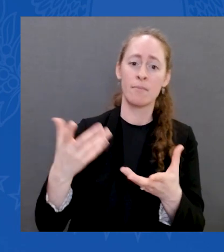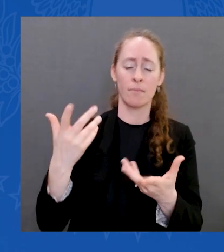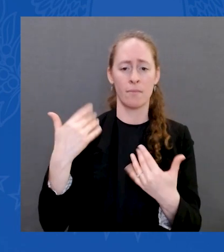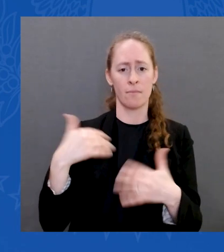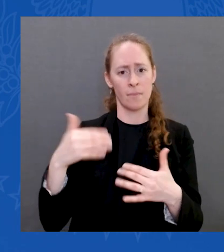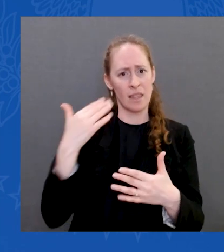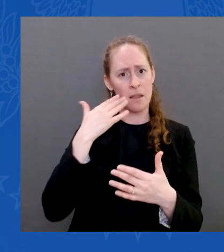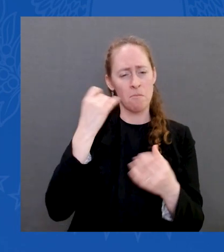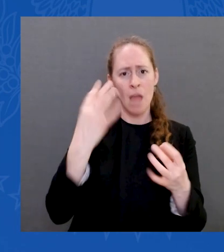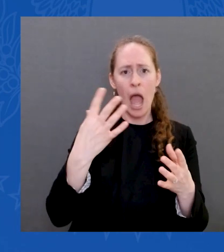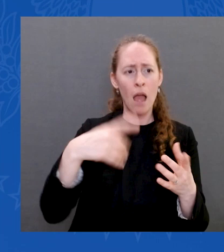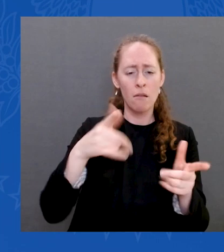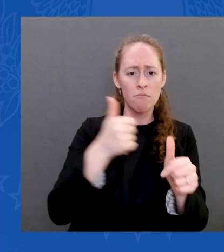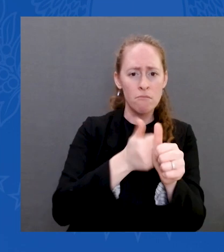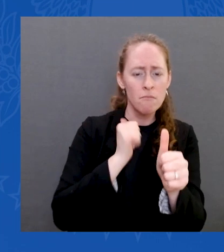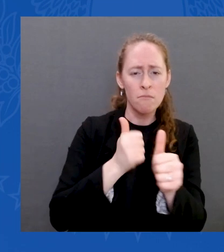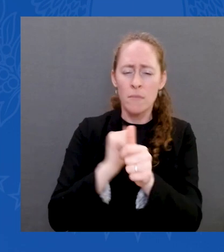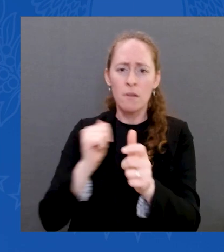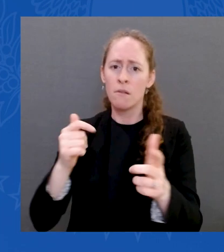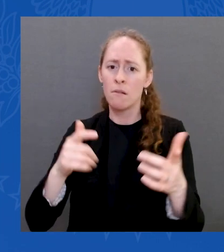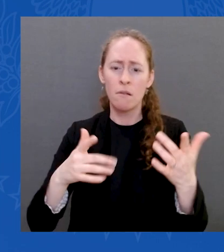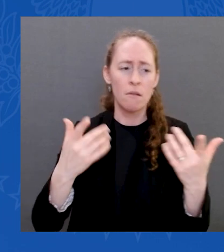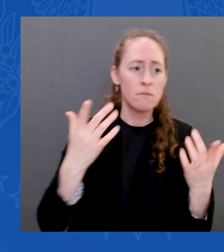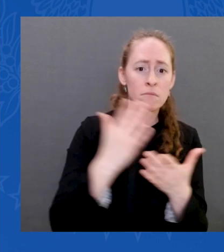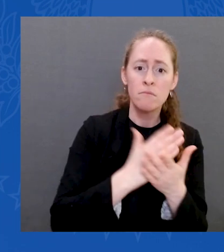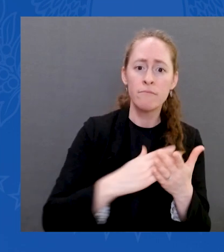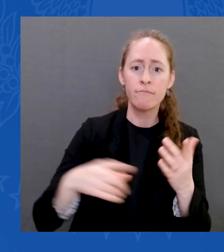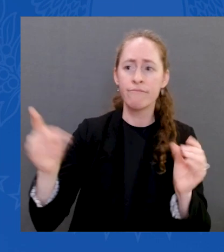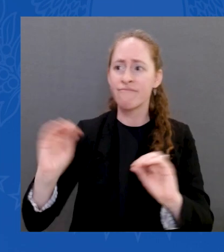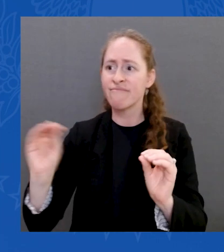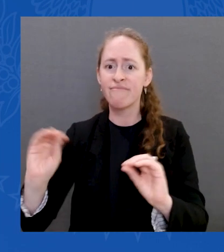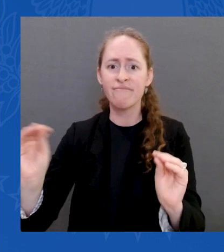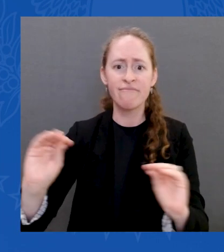It's estimated they're five to seven months behind in their education right now.